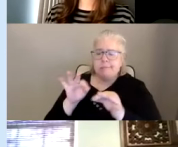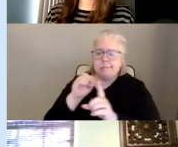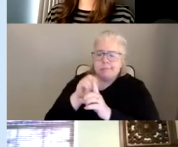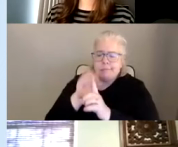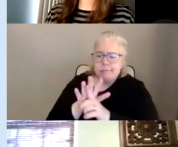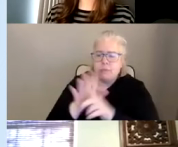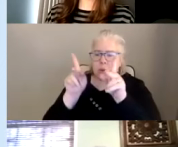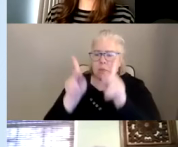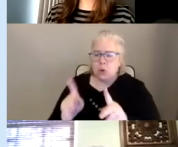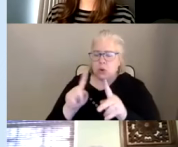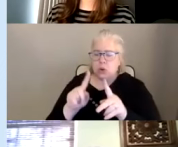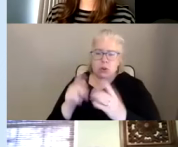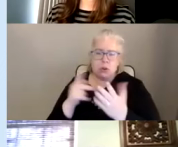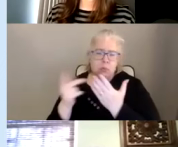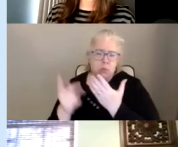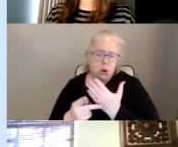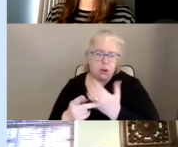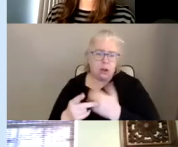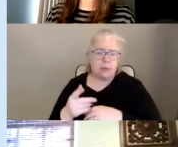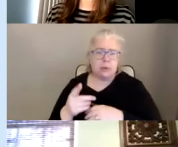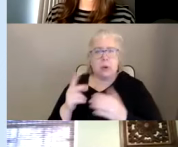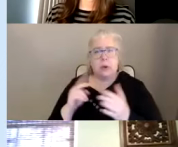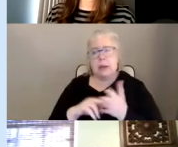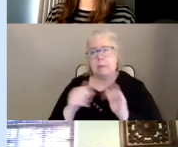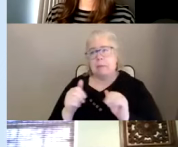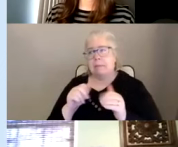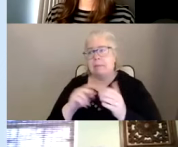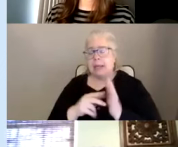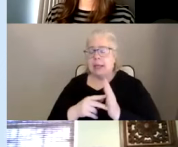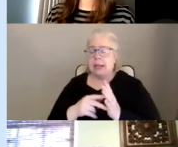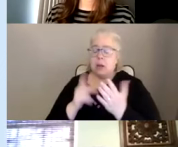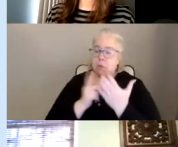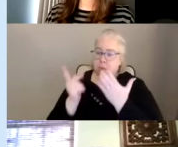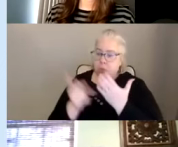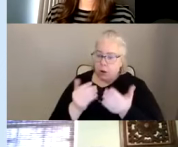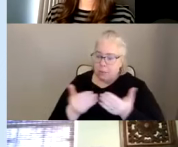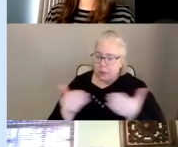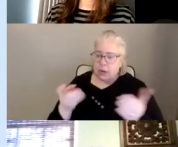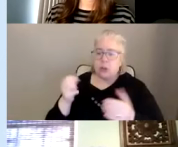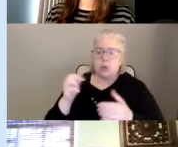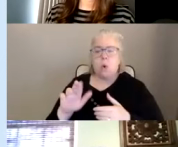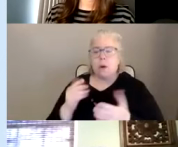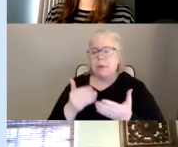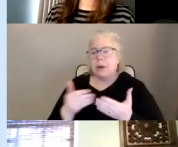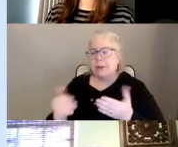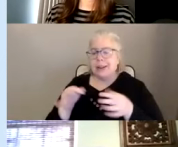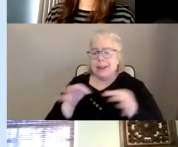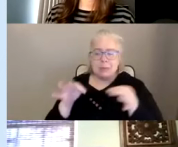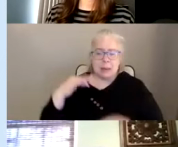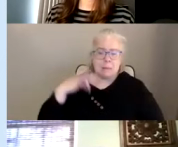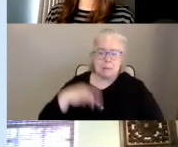So that could look like actual program materials or even just materials that are explaining the benefits of the program.